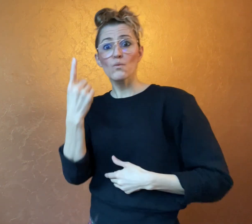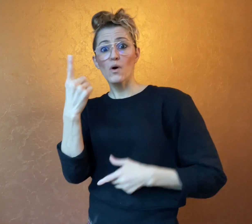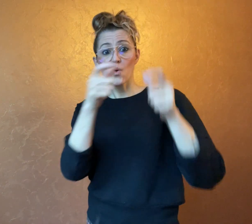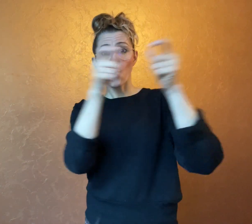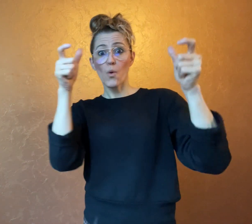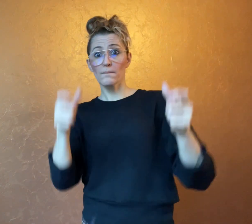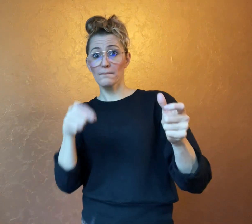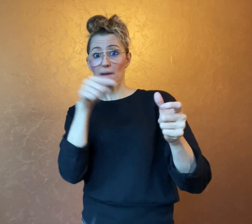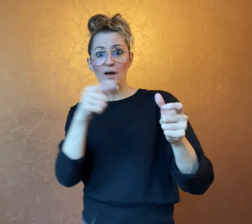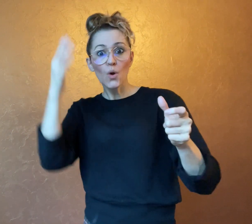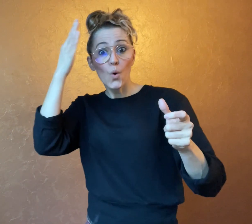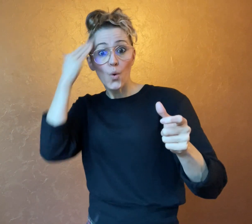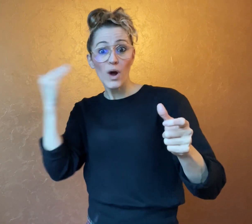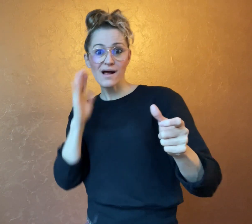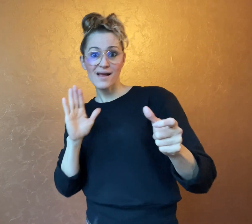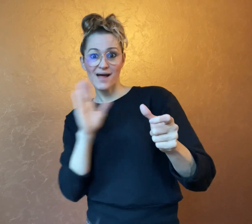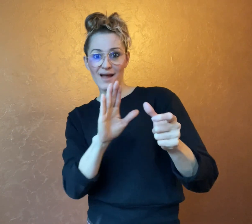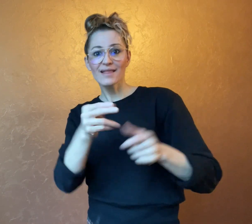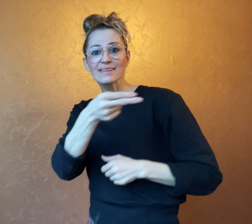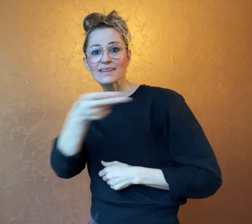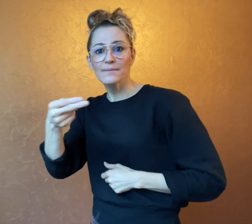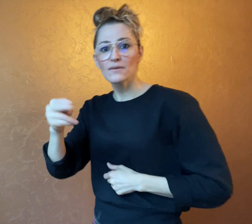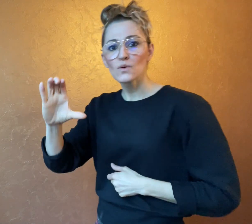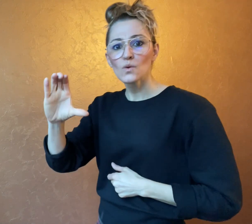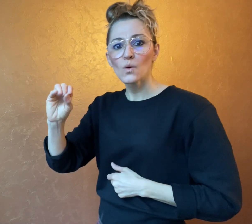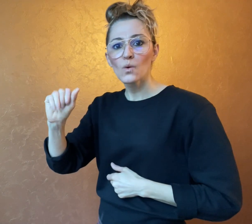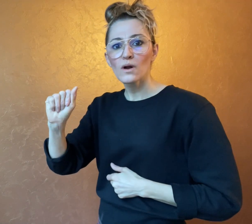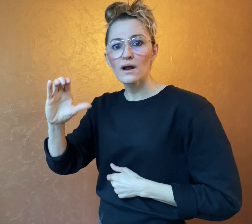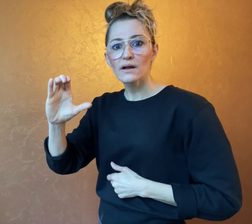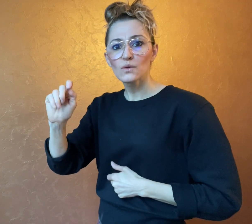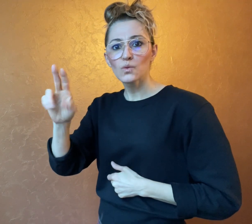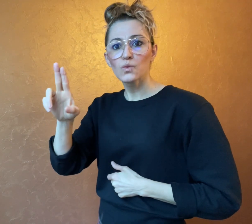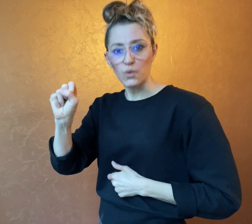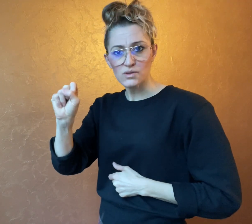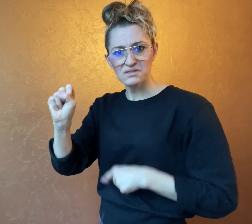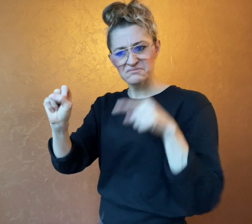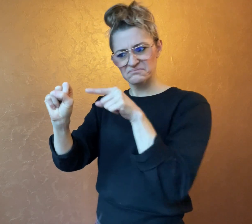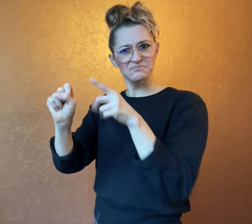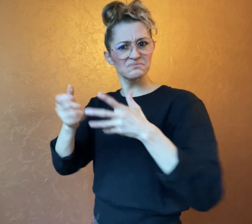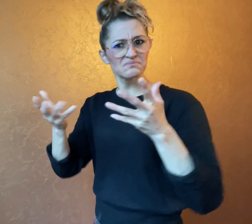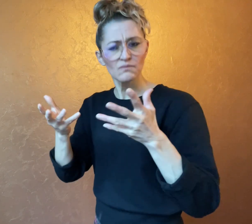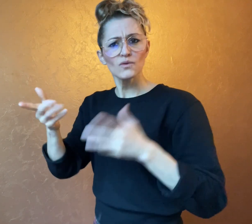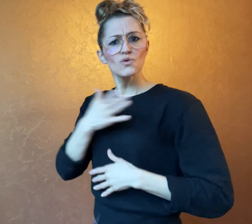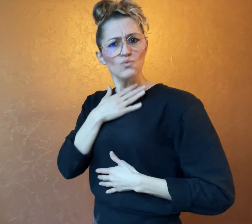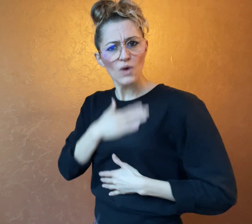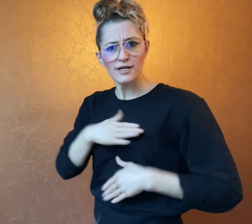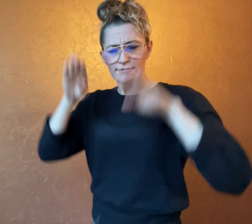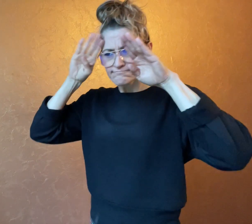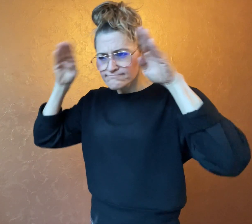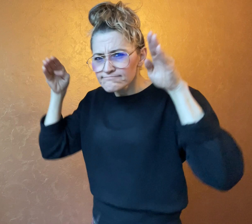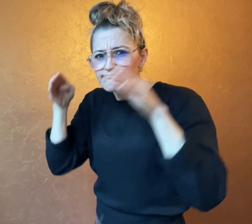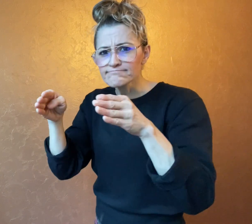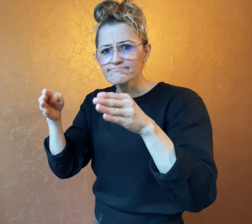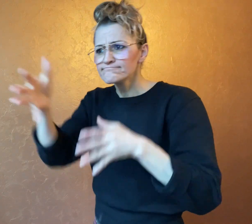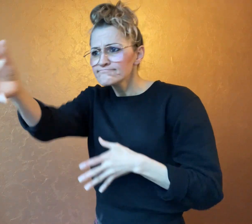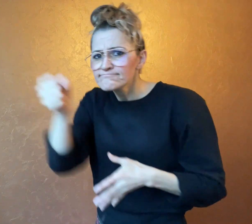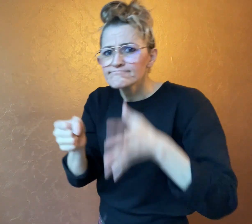is a Korean company named “Coactus”, which focuses